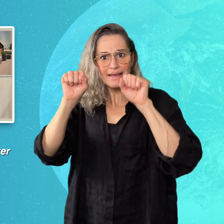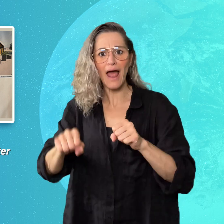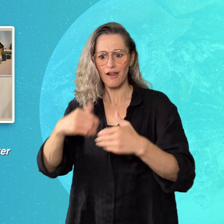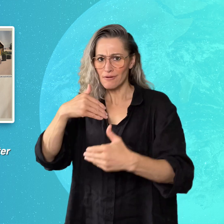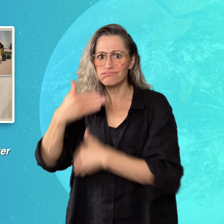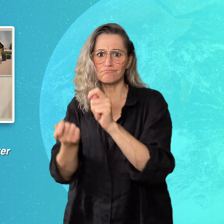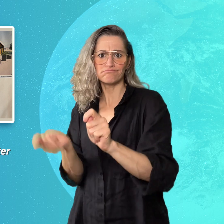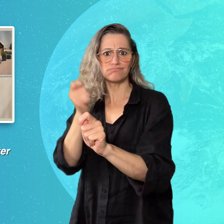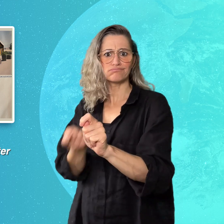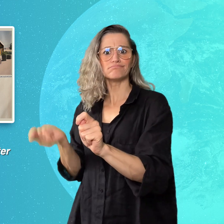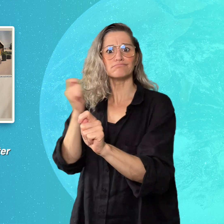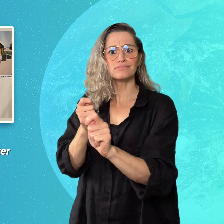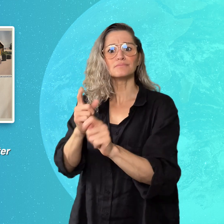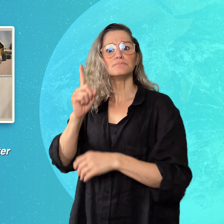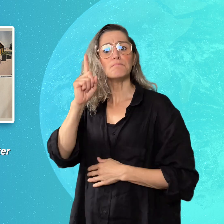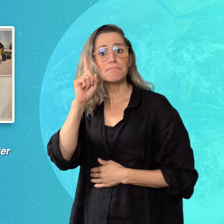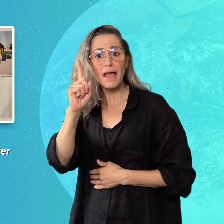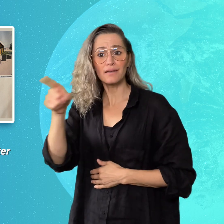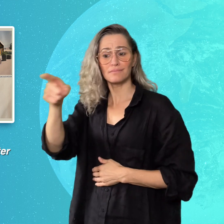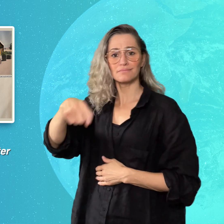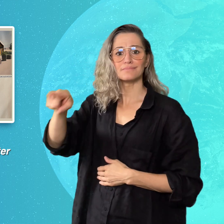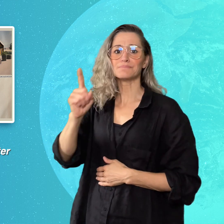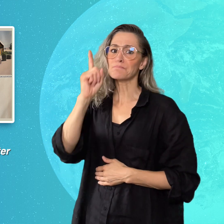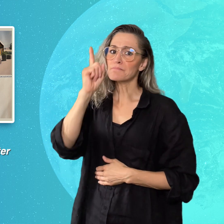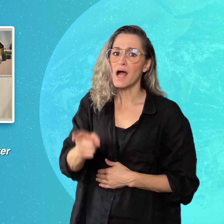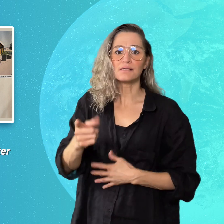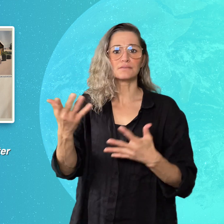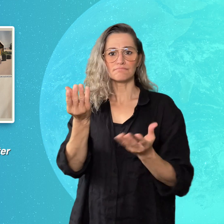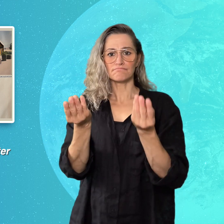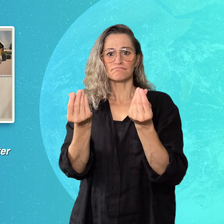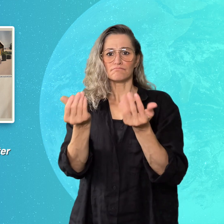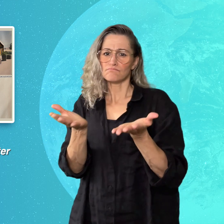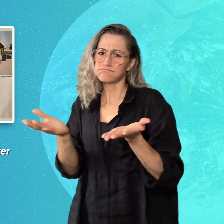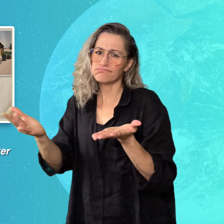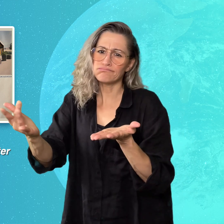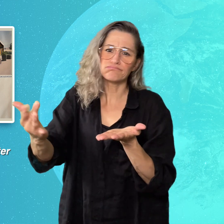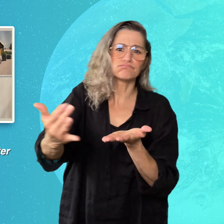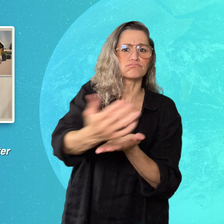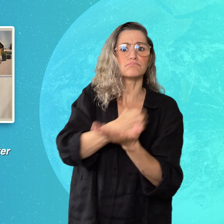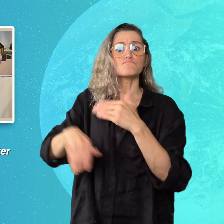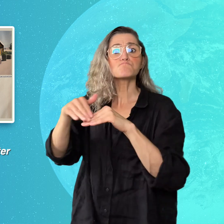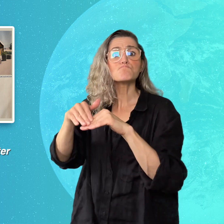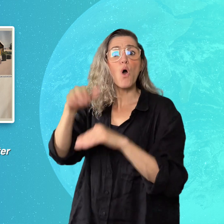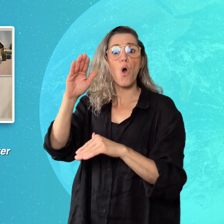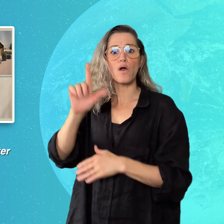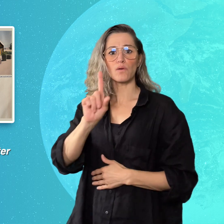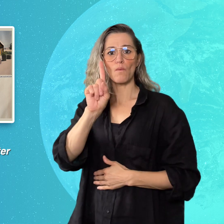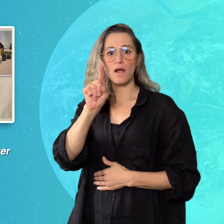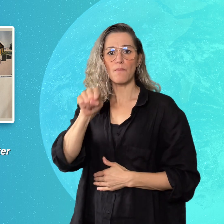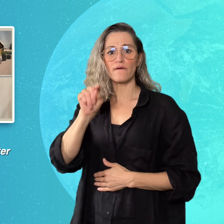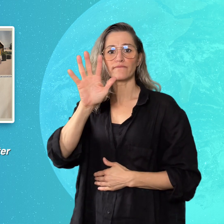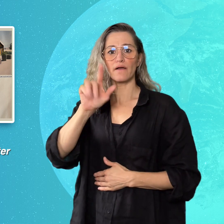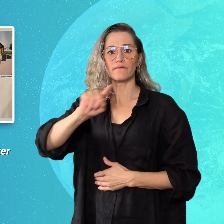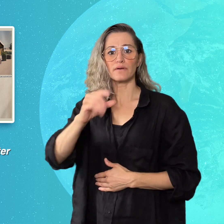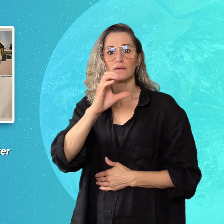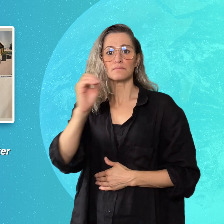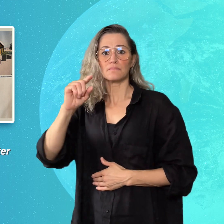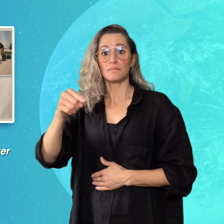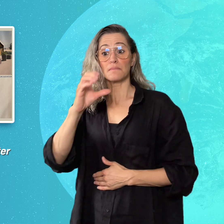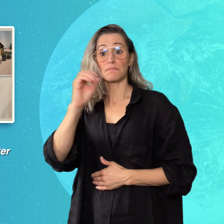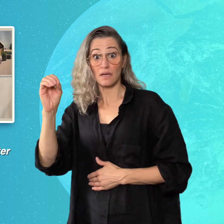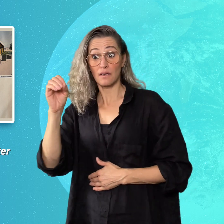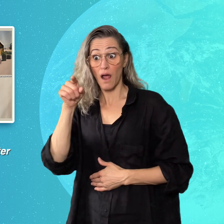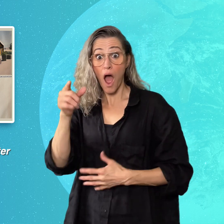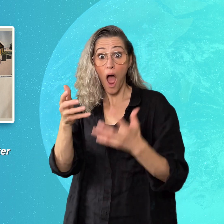the work. However, they need to raise another $1.5 million